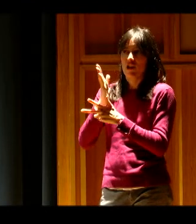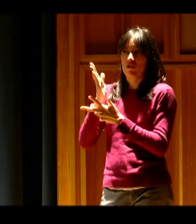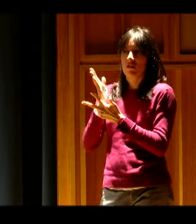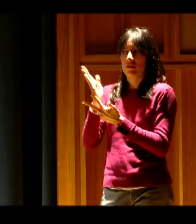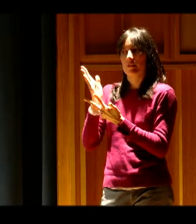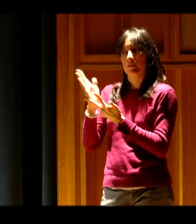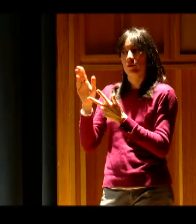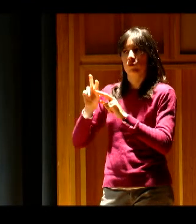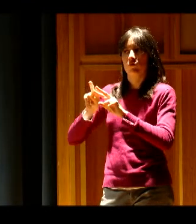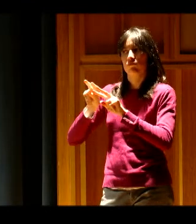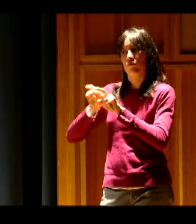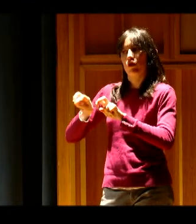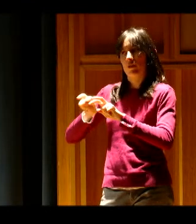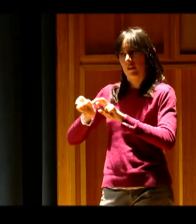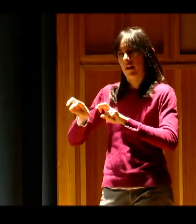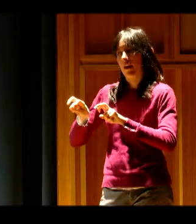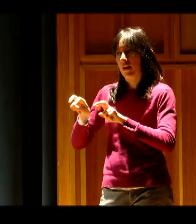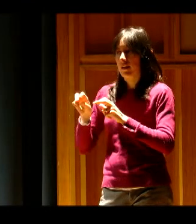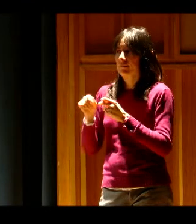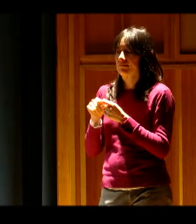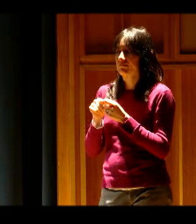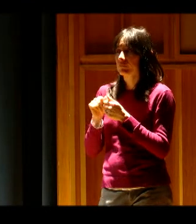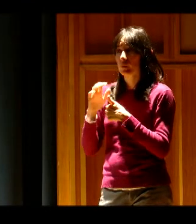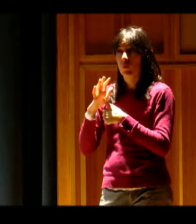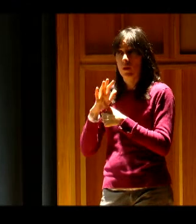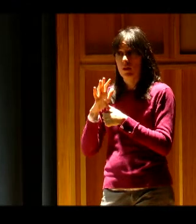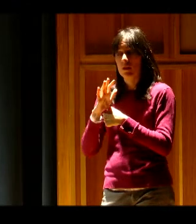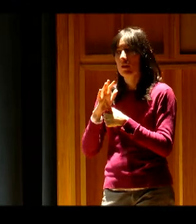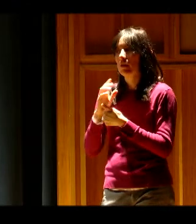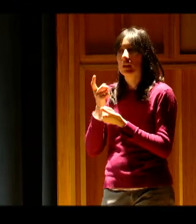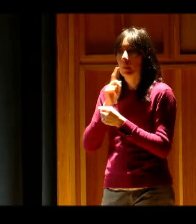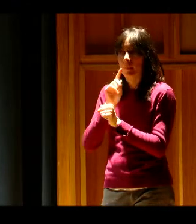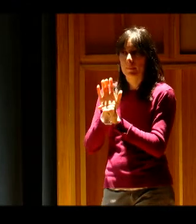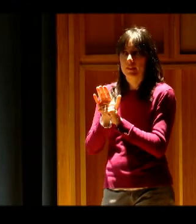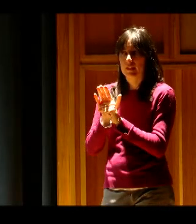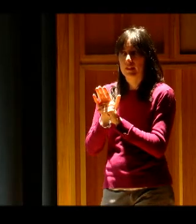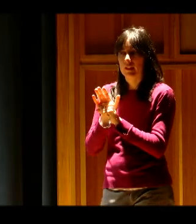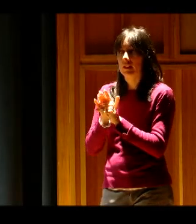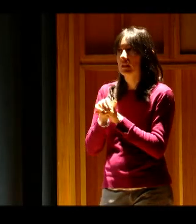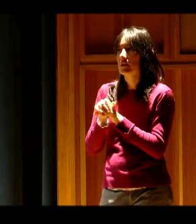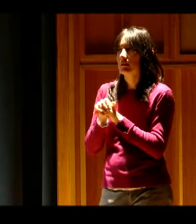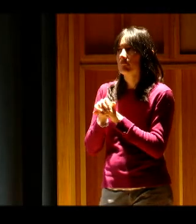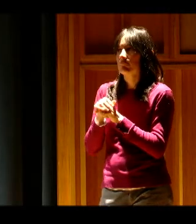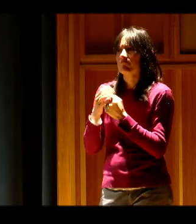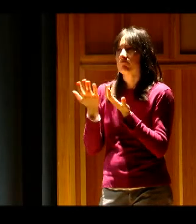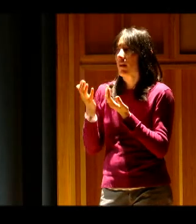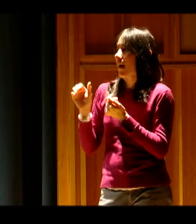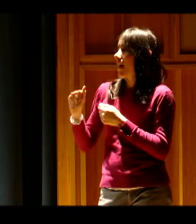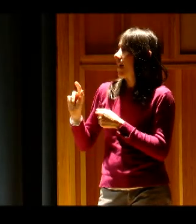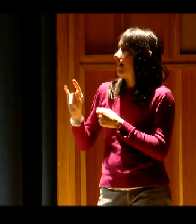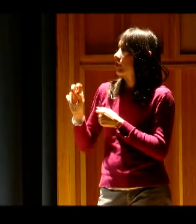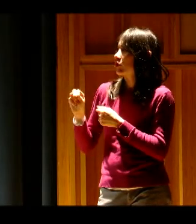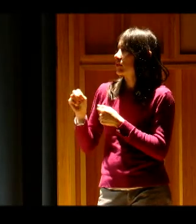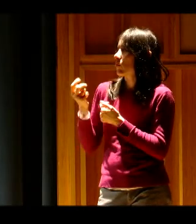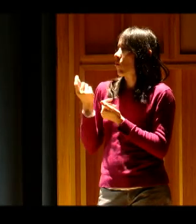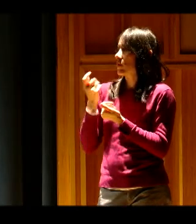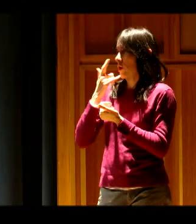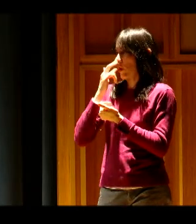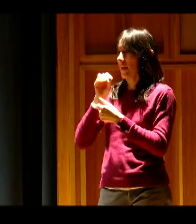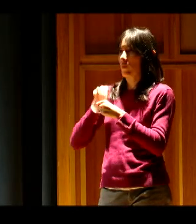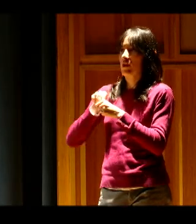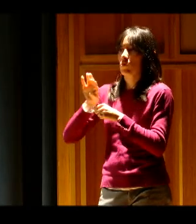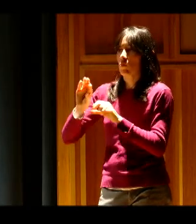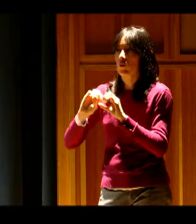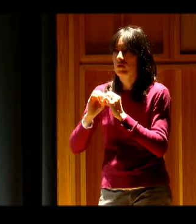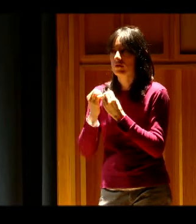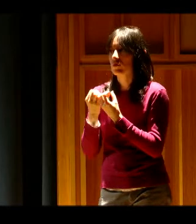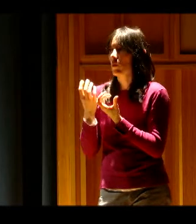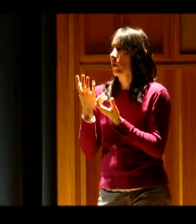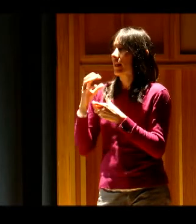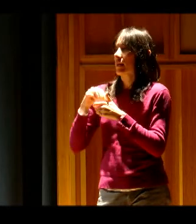It's a sort of growth model. One is commitment. What does action look like in your organizations, or with your people around governance?